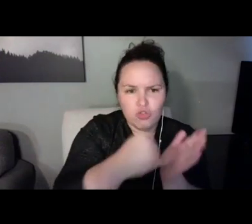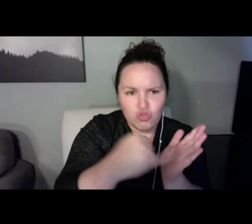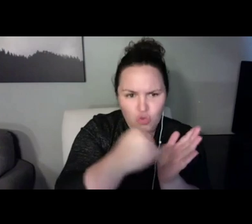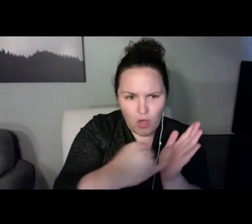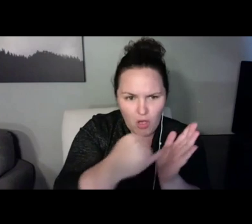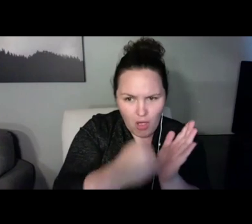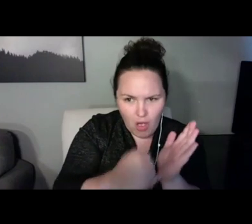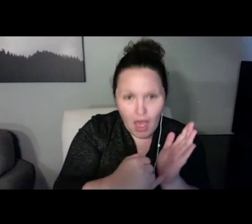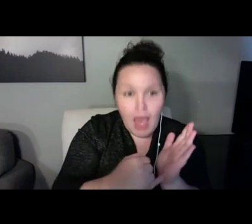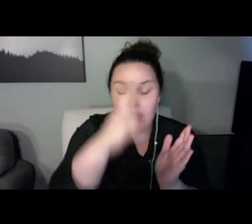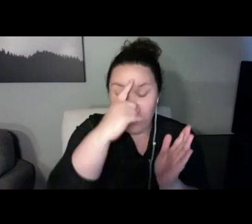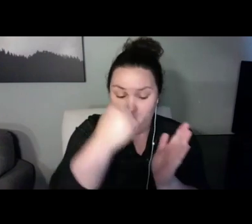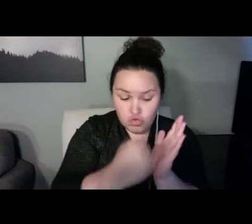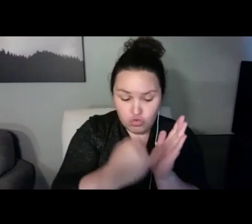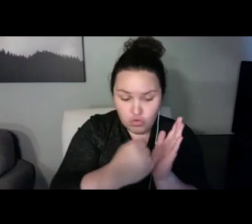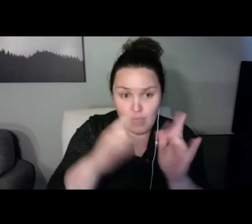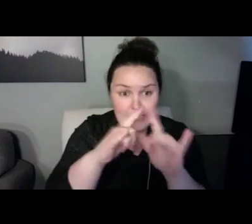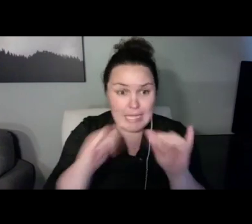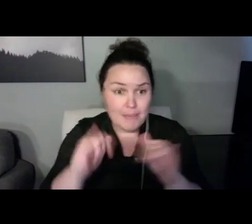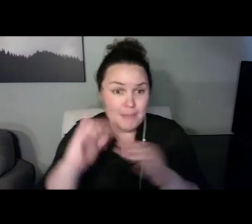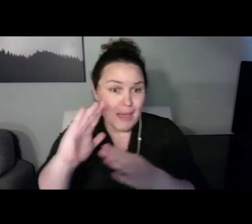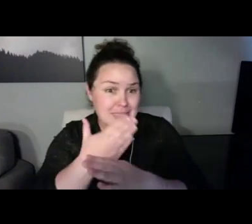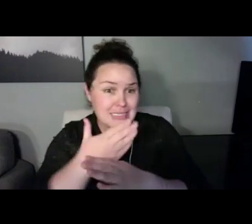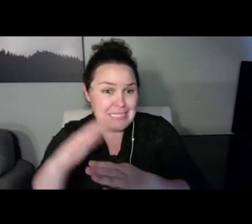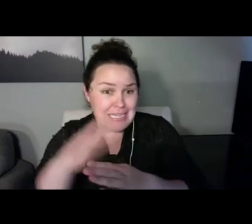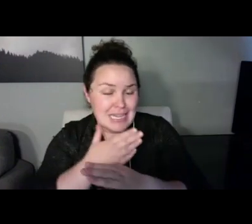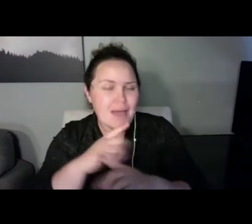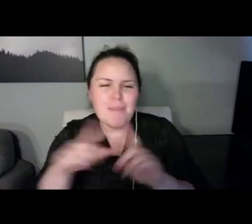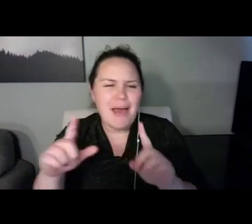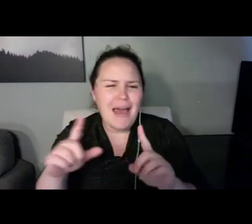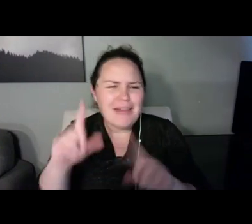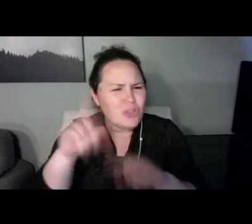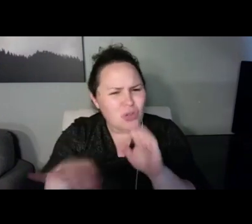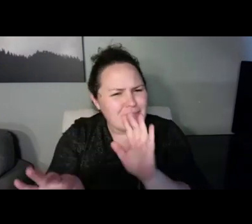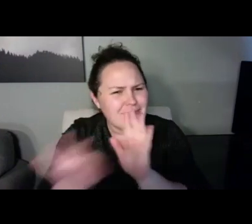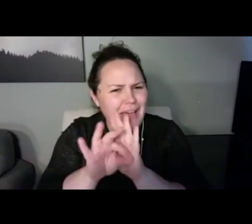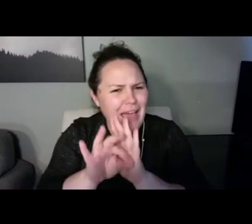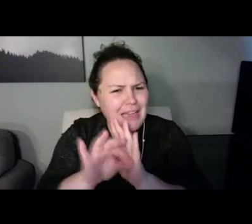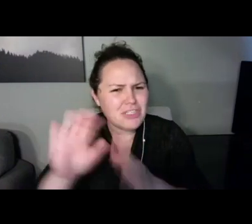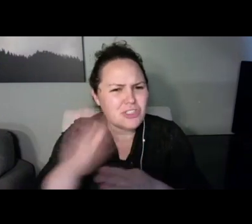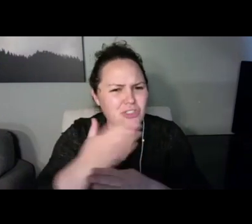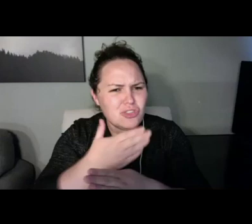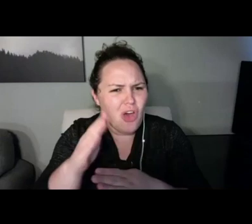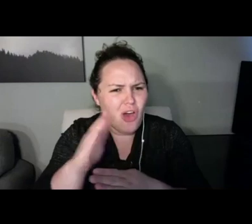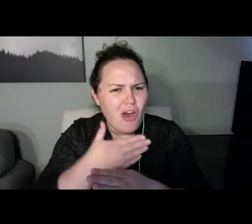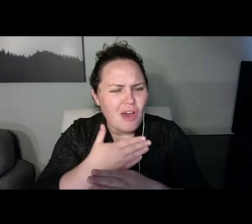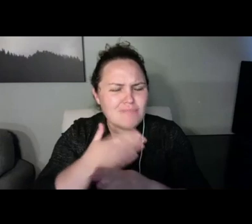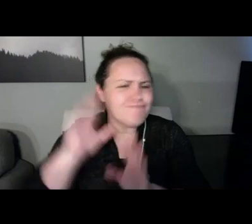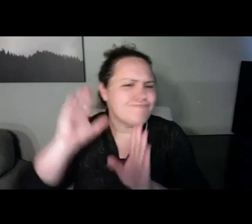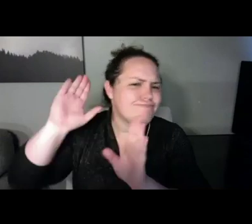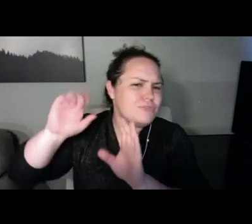But I couldn't figure the song. Then I just decided, whatever, I'll just draw